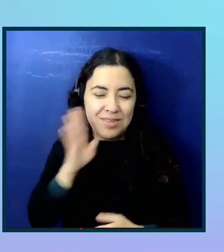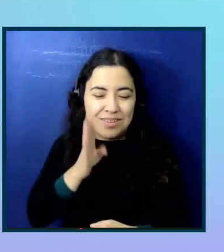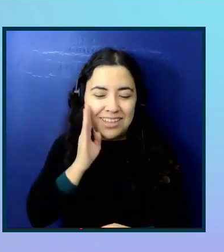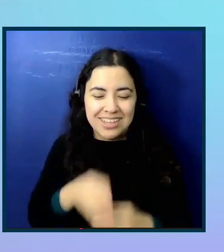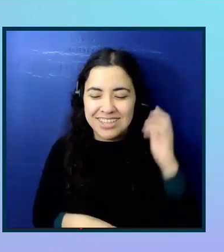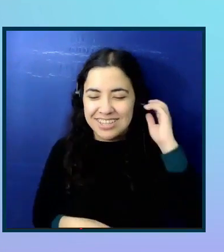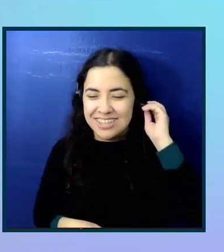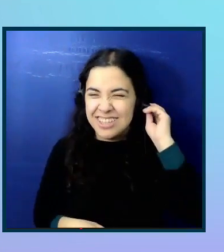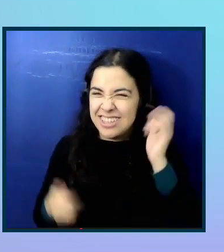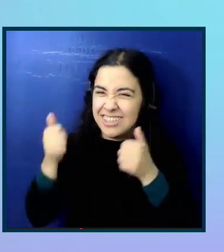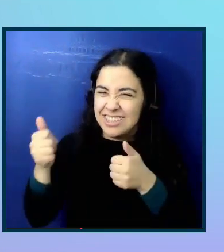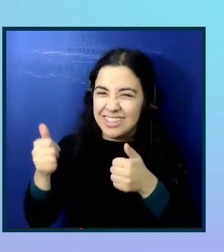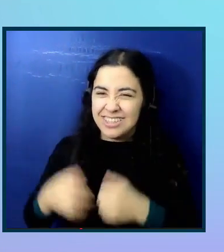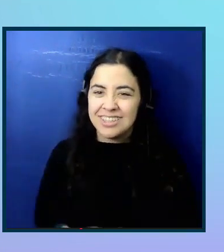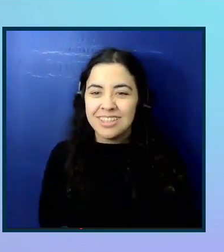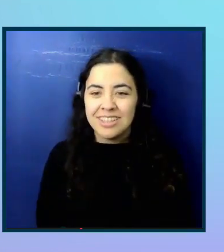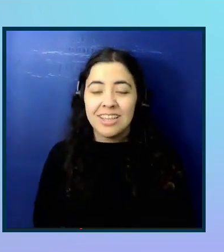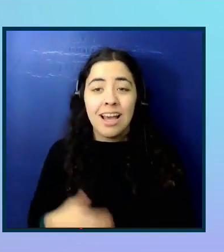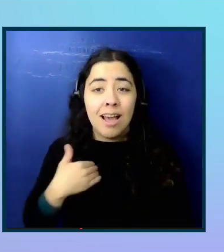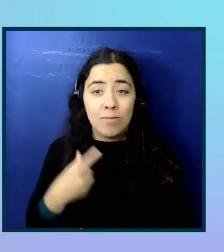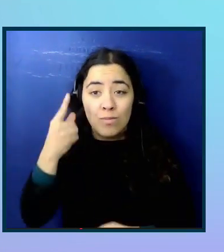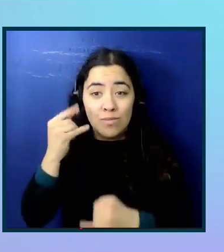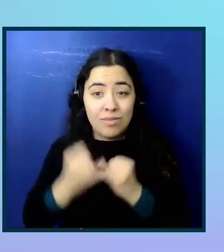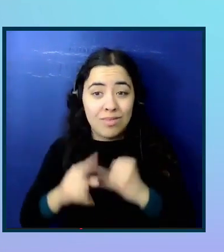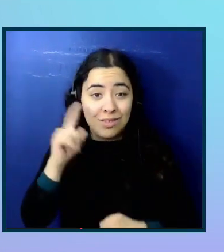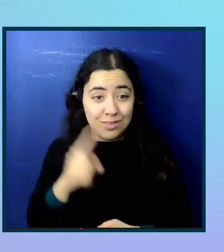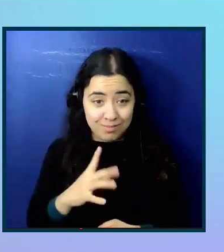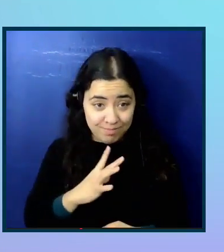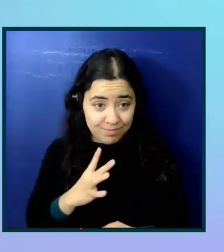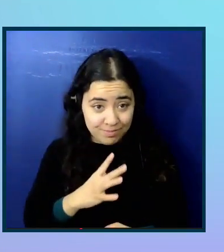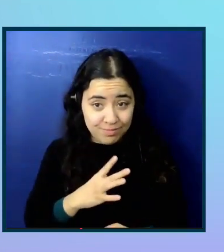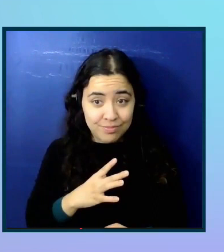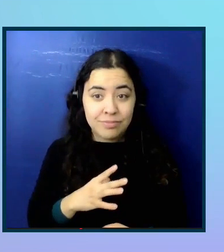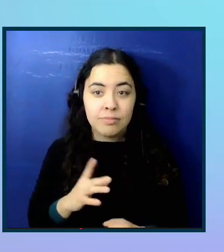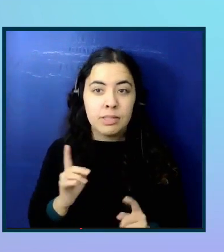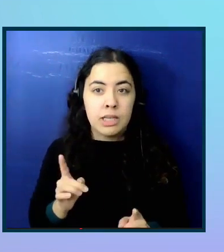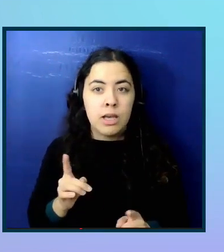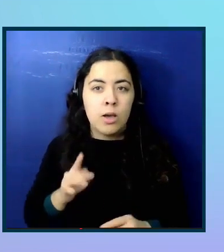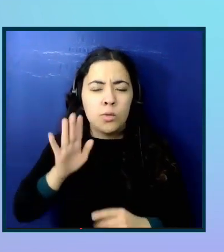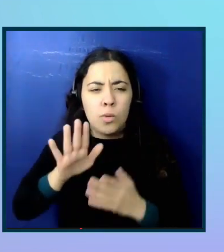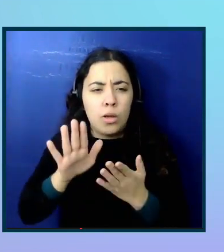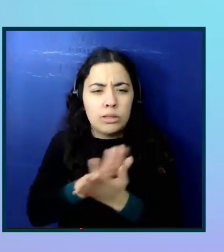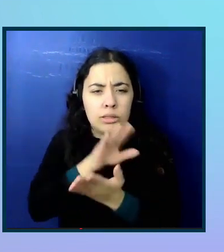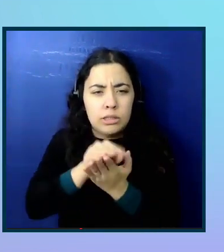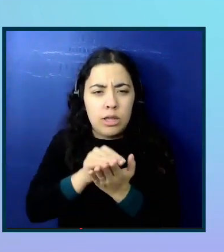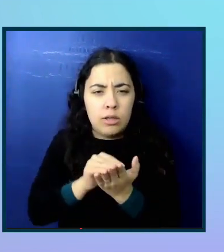Okay, I think we've got time for one more. How do you document changes and decisions